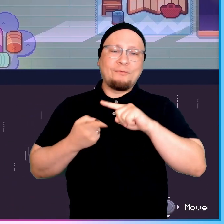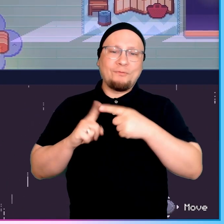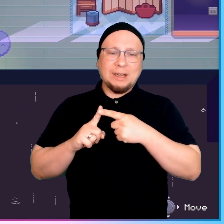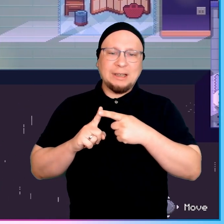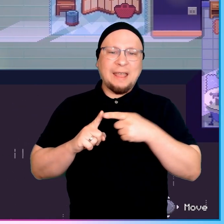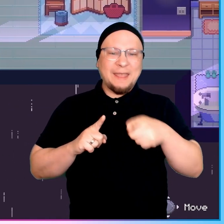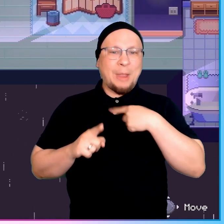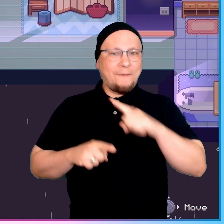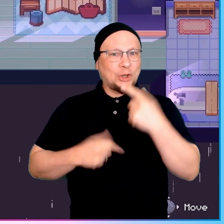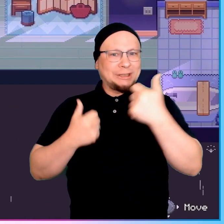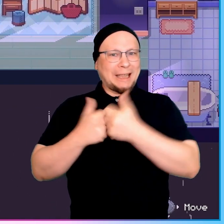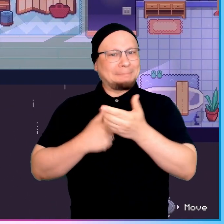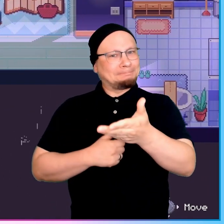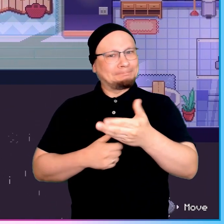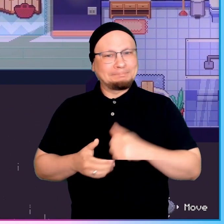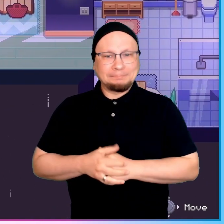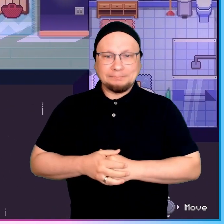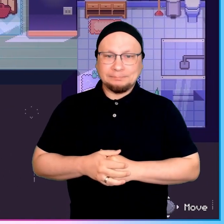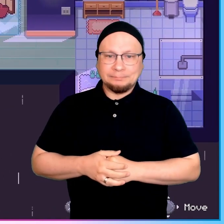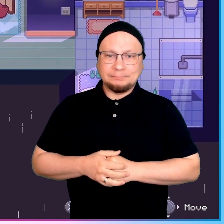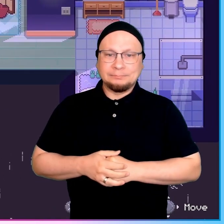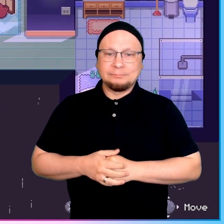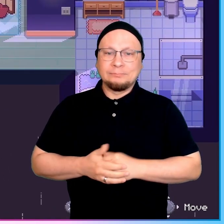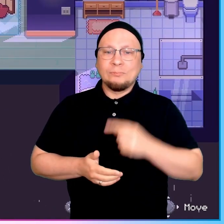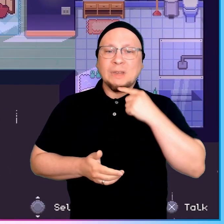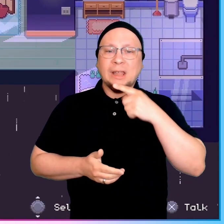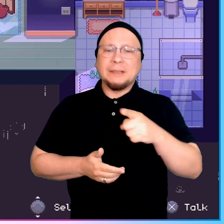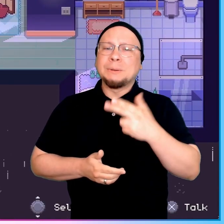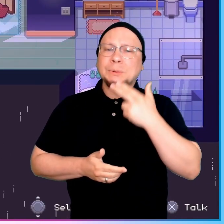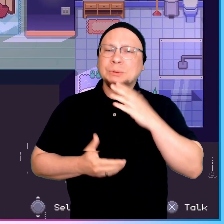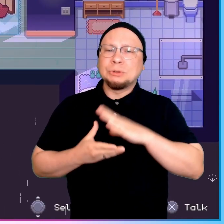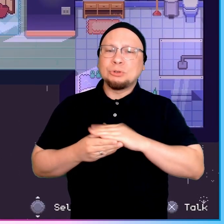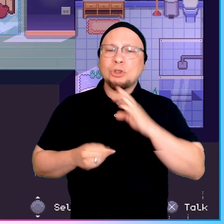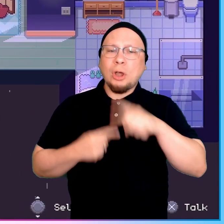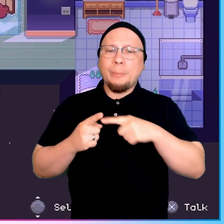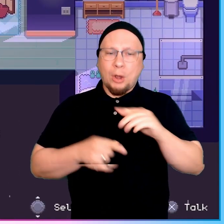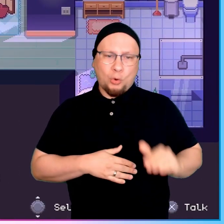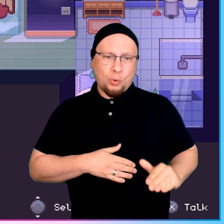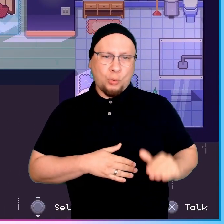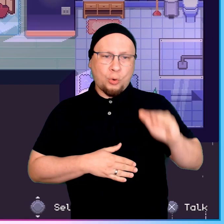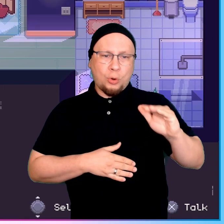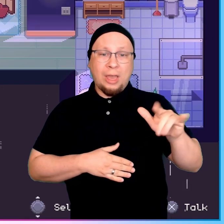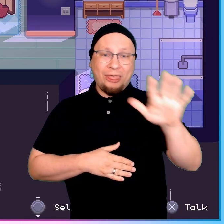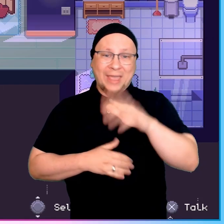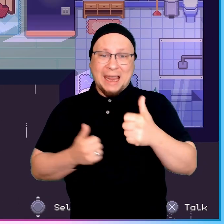Fishbowl is a slice of life, coming of age story told over a month. There are no forced